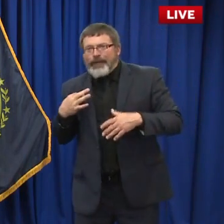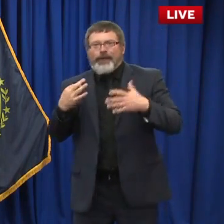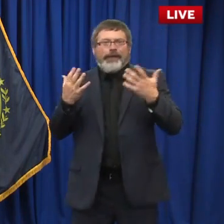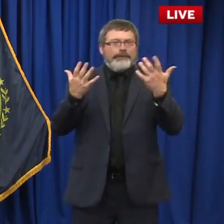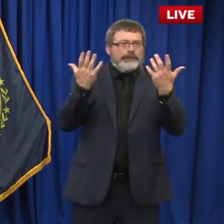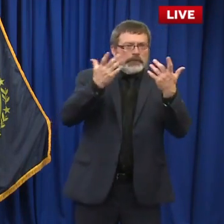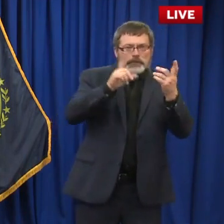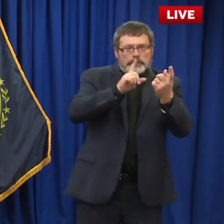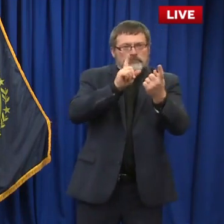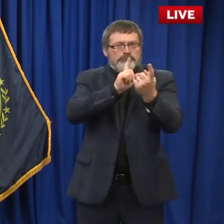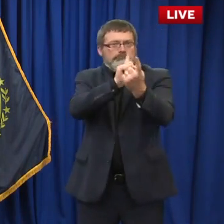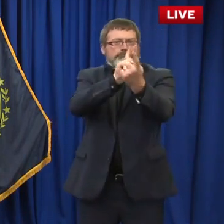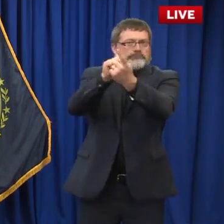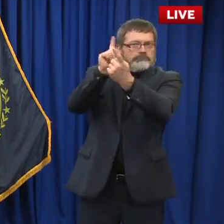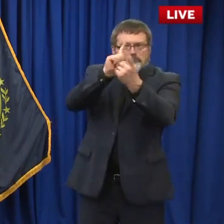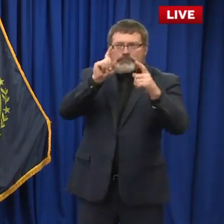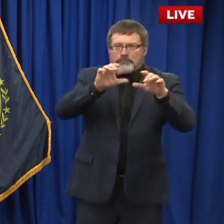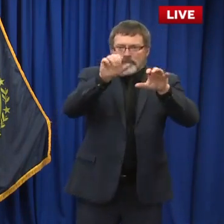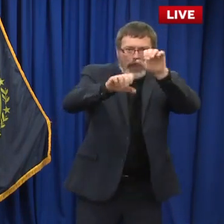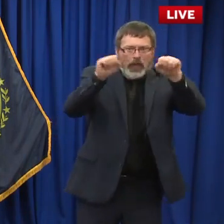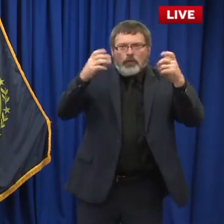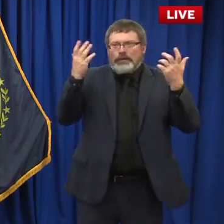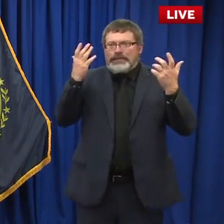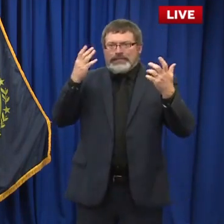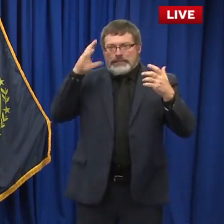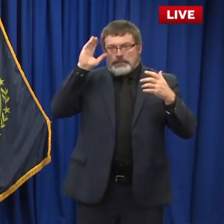OPPORTUNITIES WITH BETTER COMMUNICATION. YOU NEED THE WORKFORCE THERE AS WELL, RIGHT?